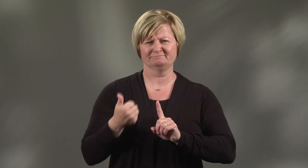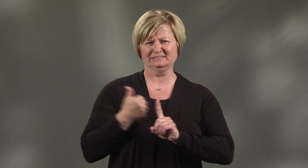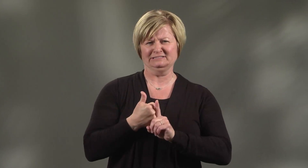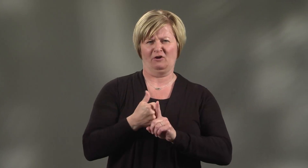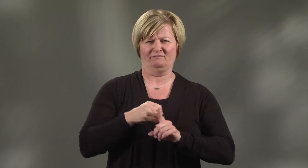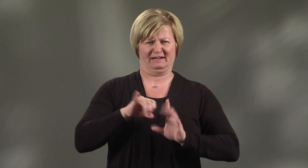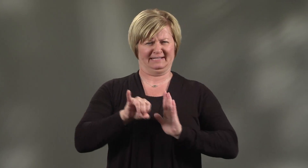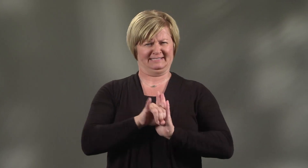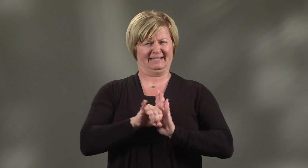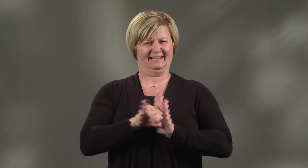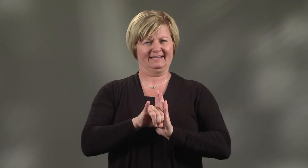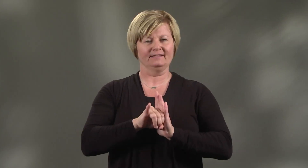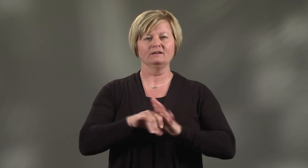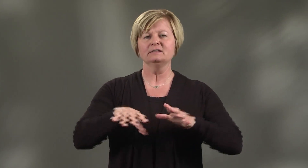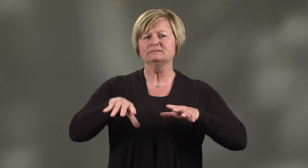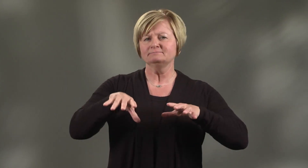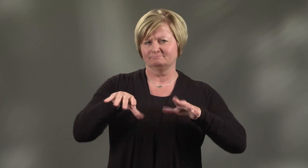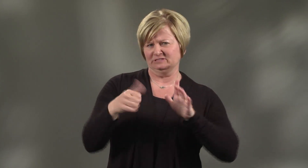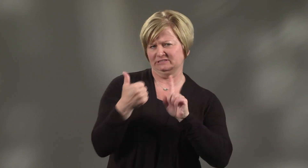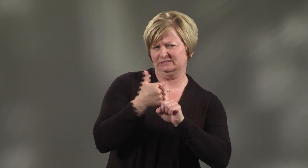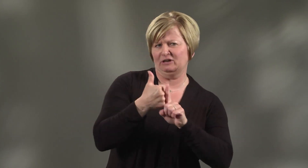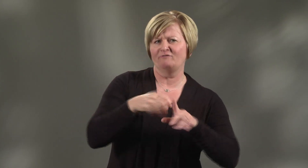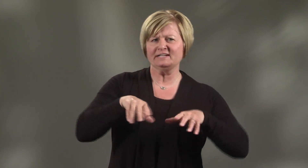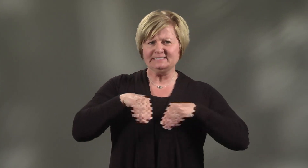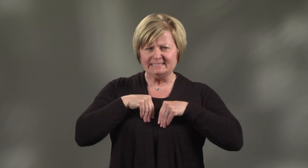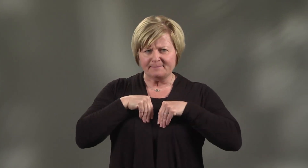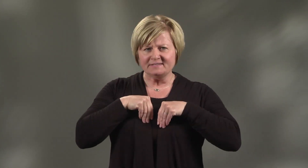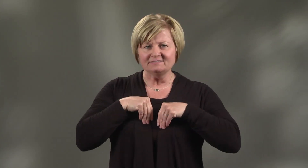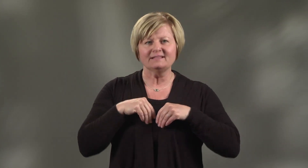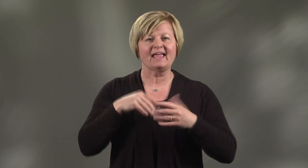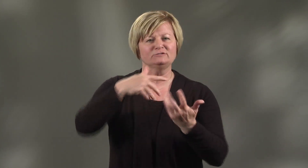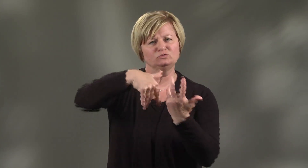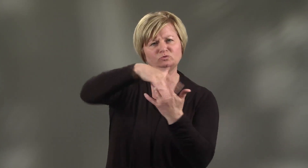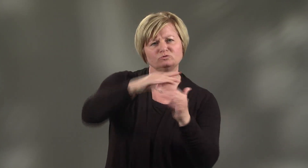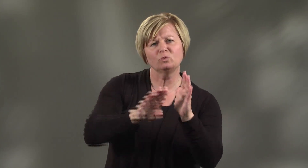including self-identity, self-acceptance, and social growth.